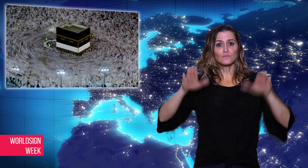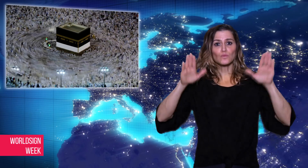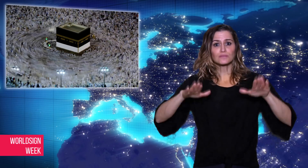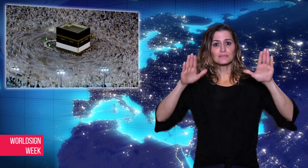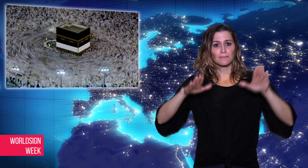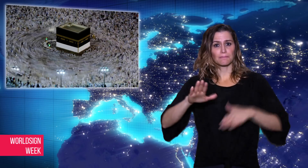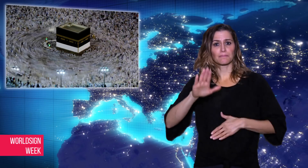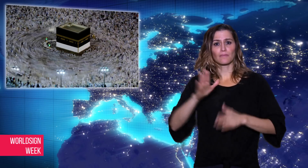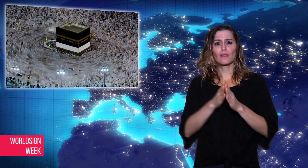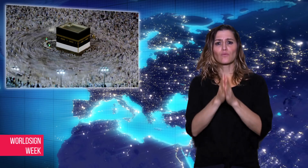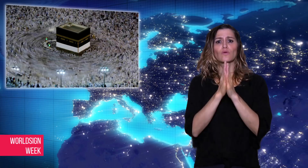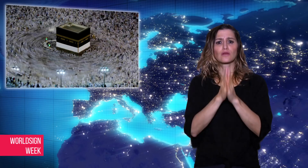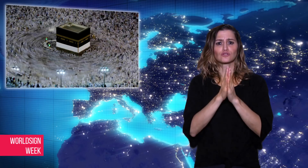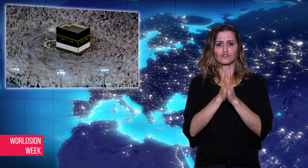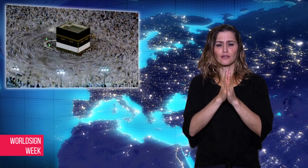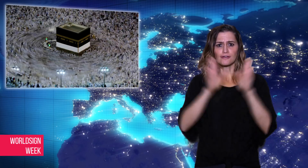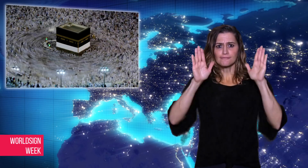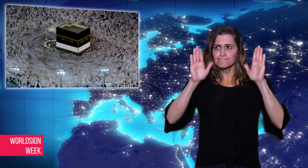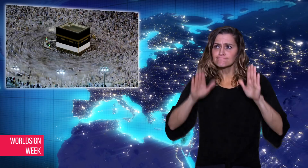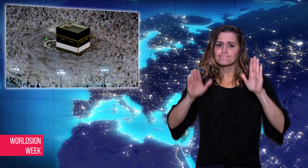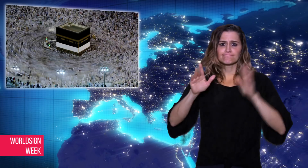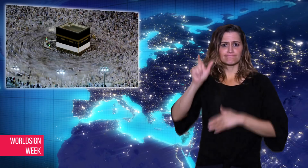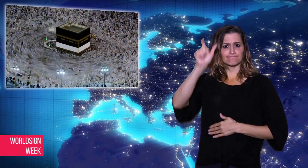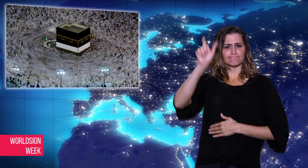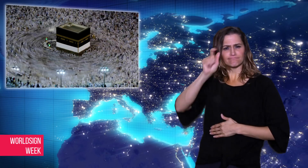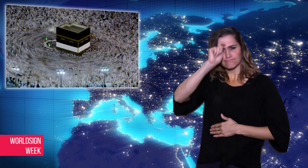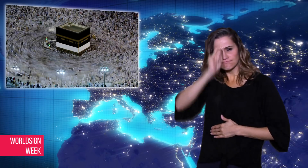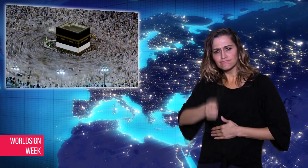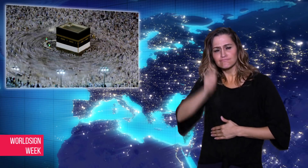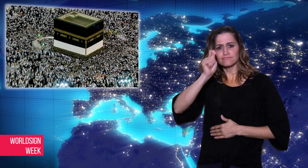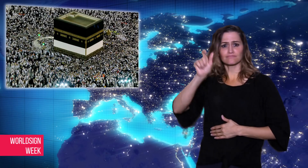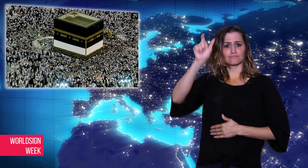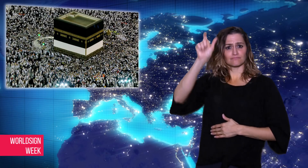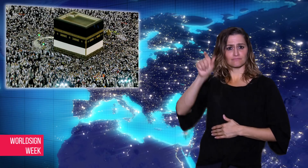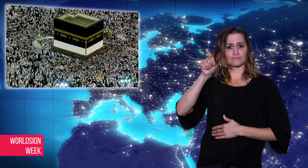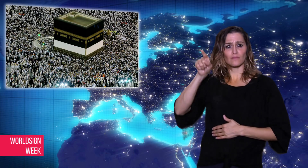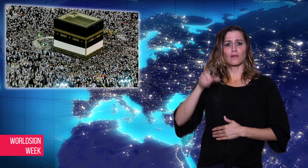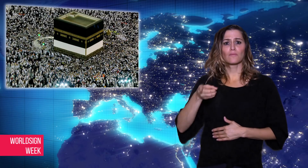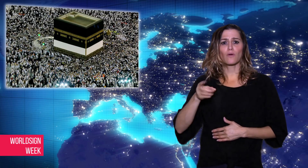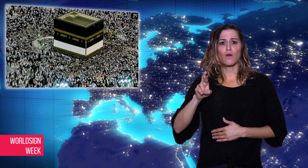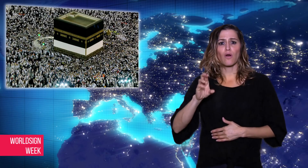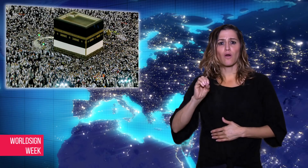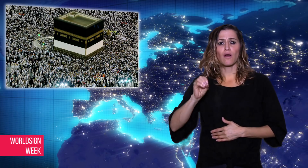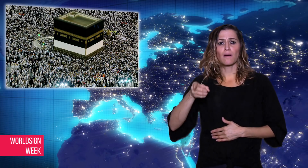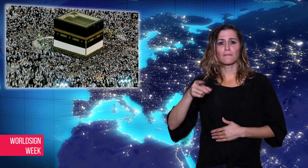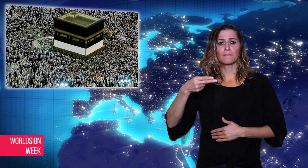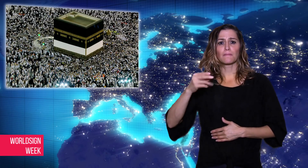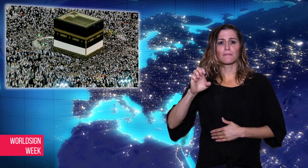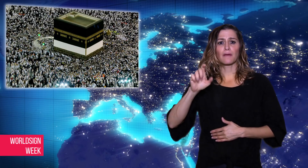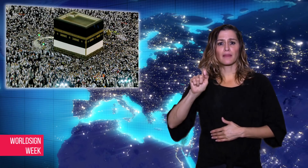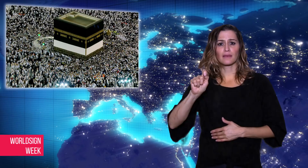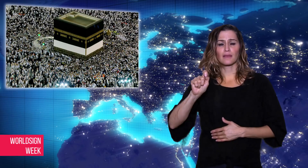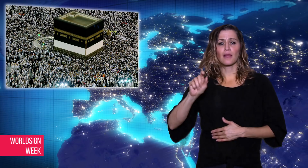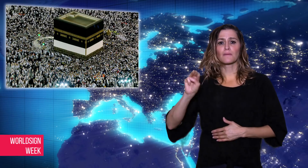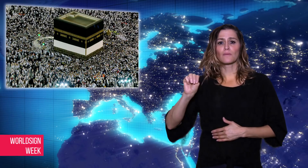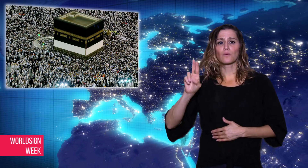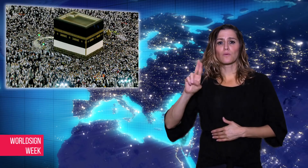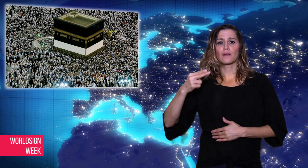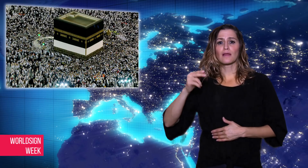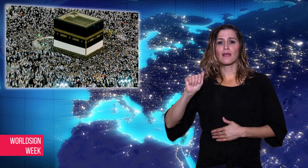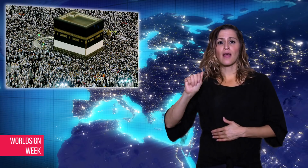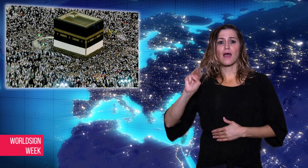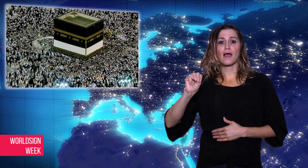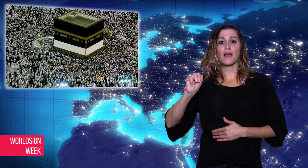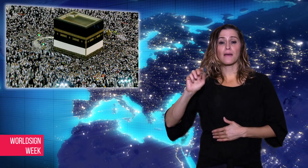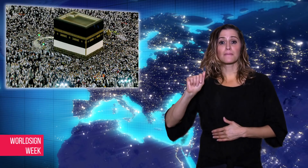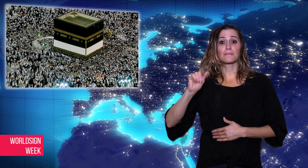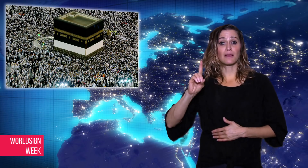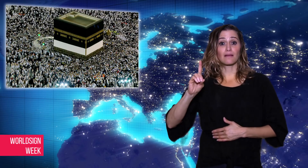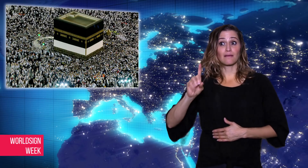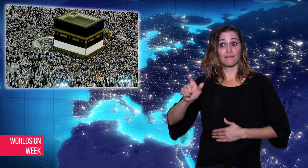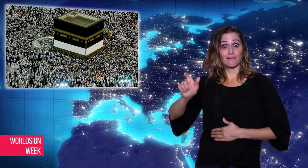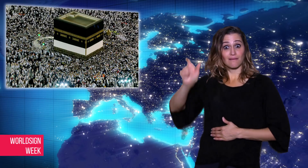every Muslim with means must make once